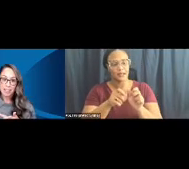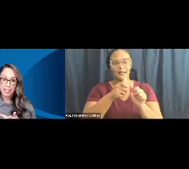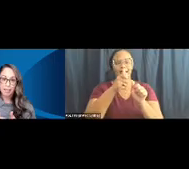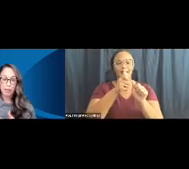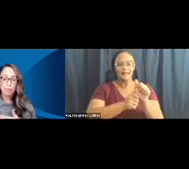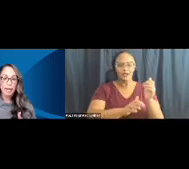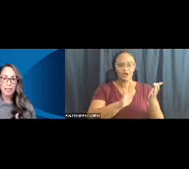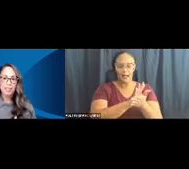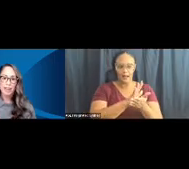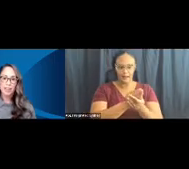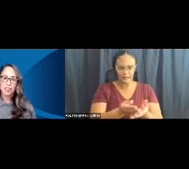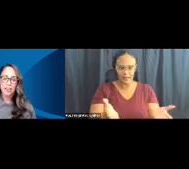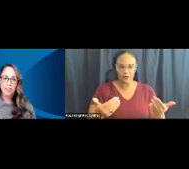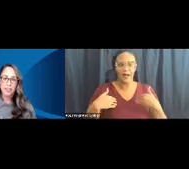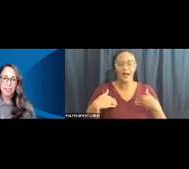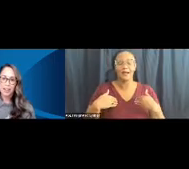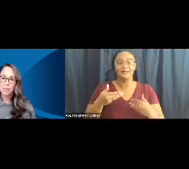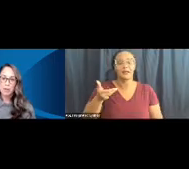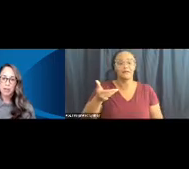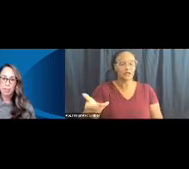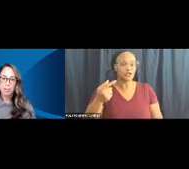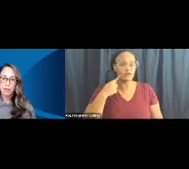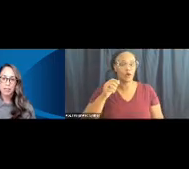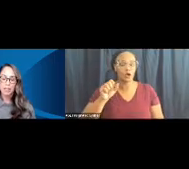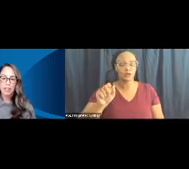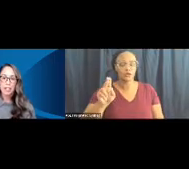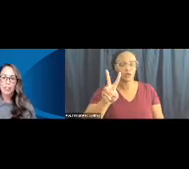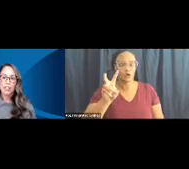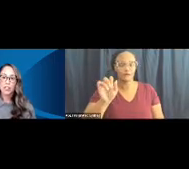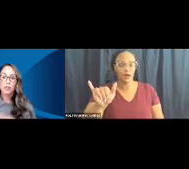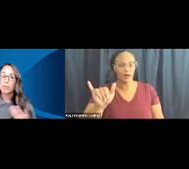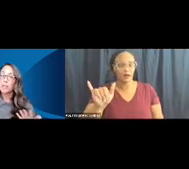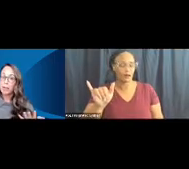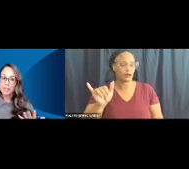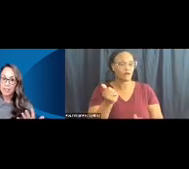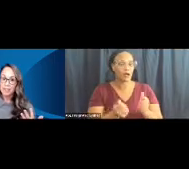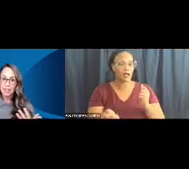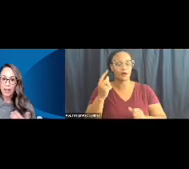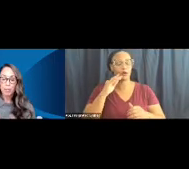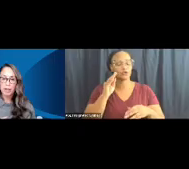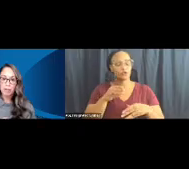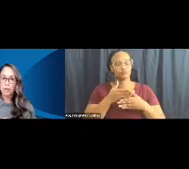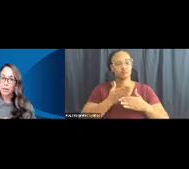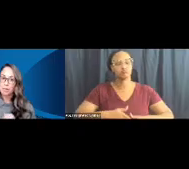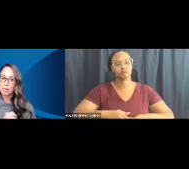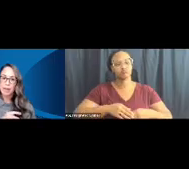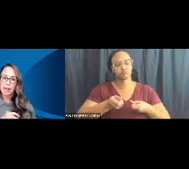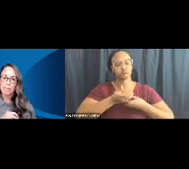survey link for parents, educators, and community members to share your perspectives and help inform